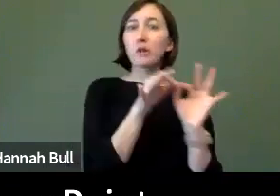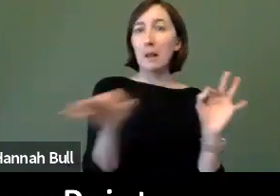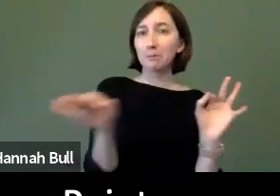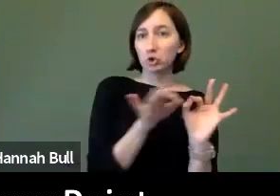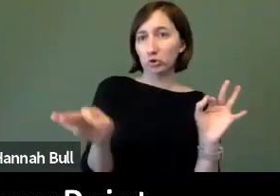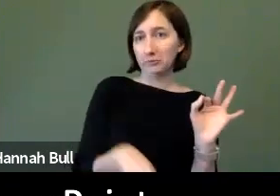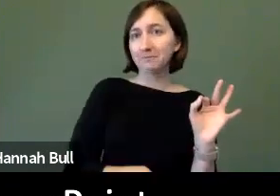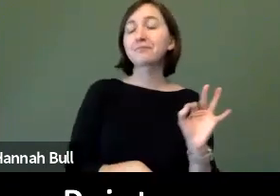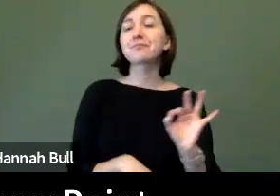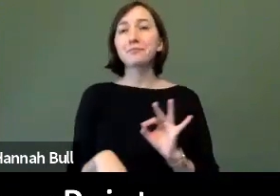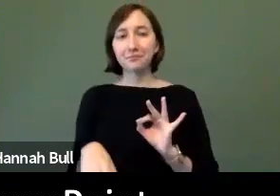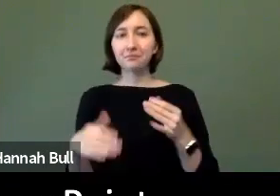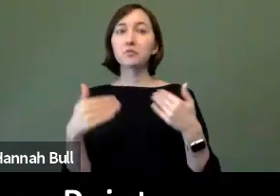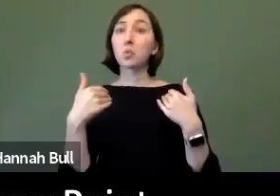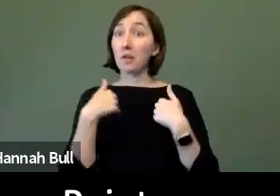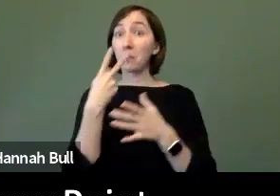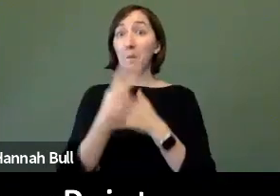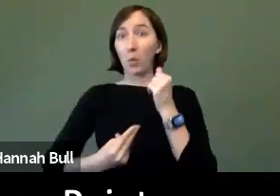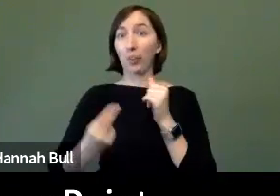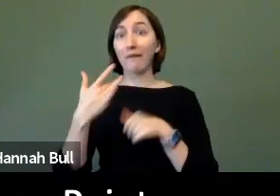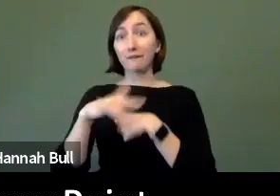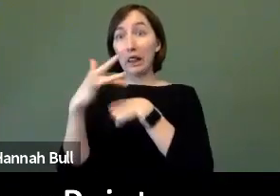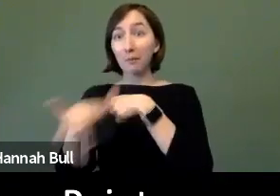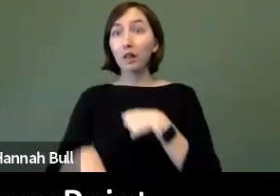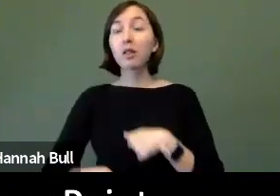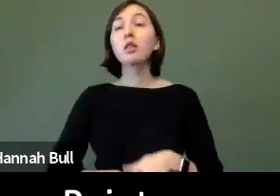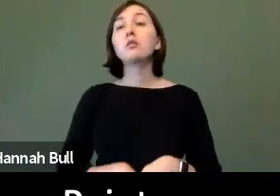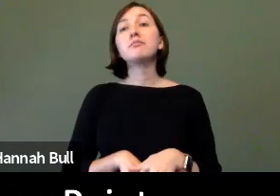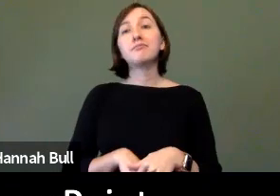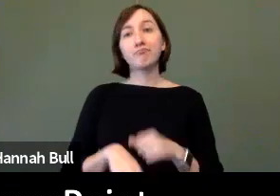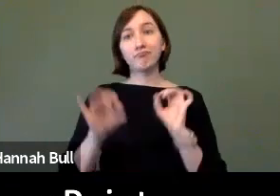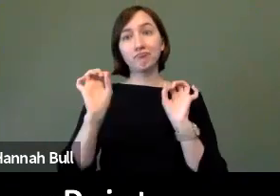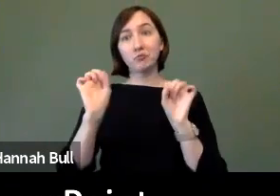that we have both of those ways that folks can engage.